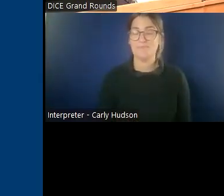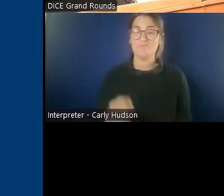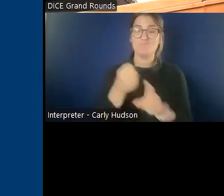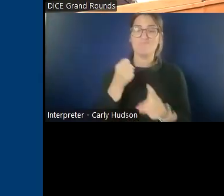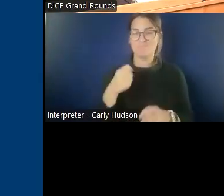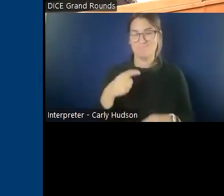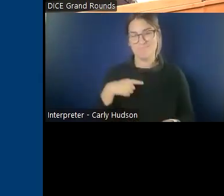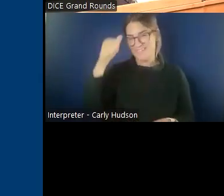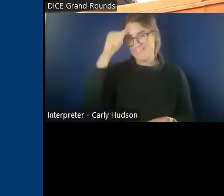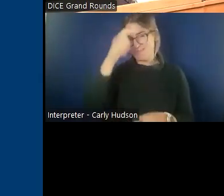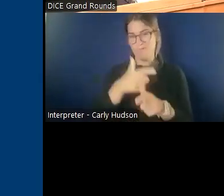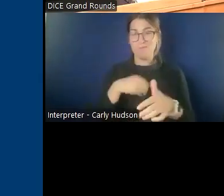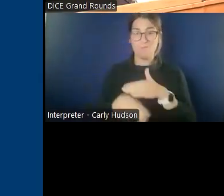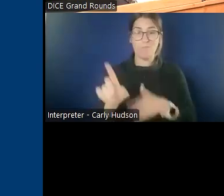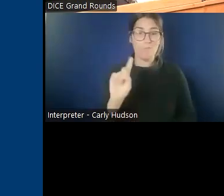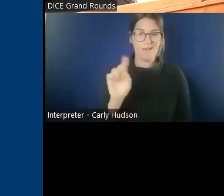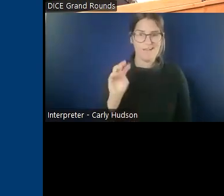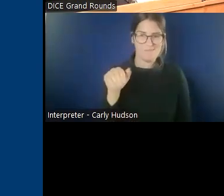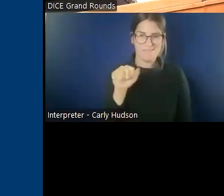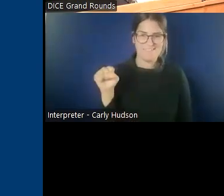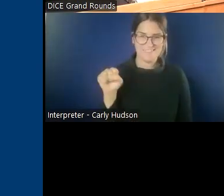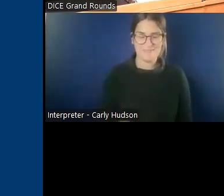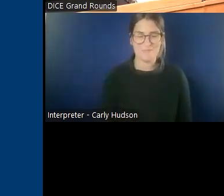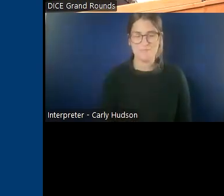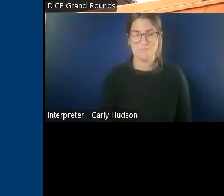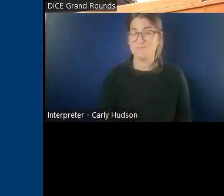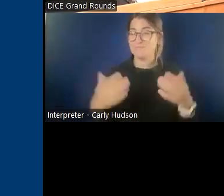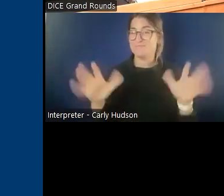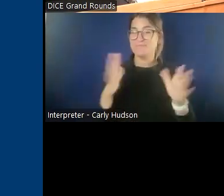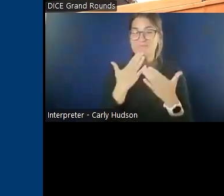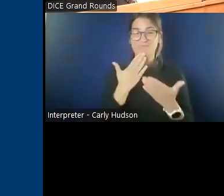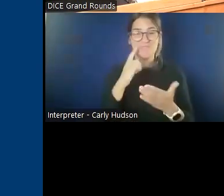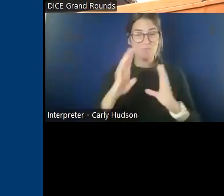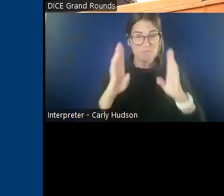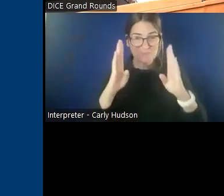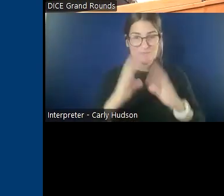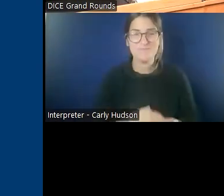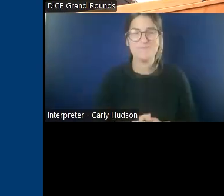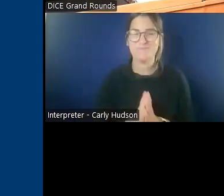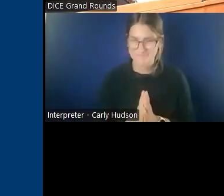and we were born in Massachusetts and so that's it thank you for your attention well thank you